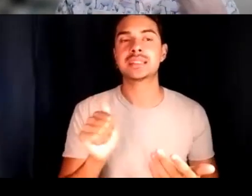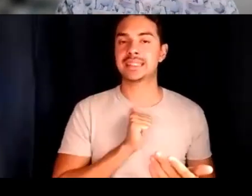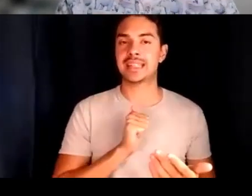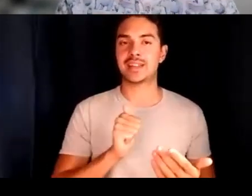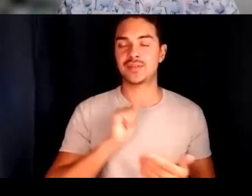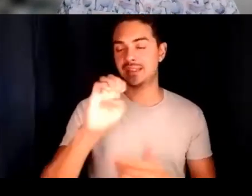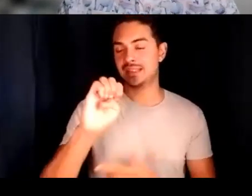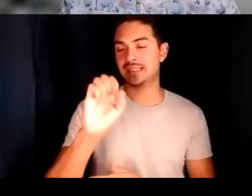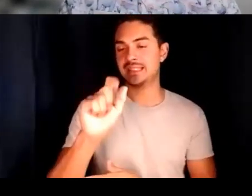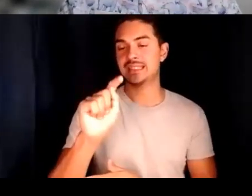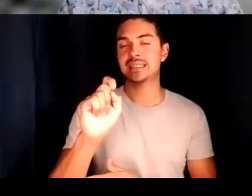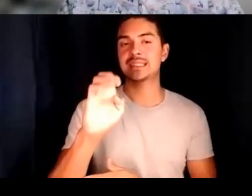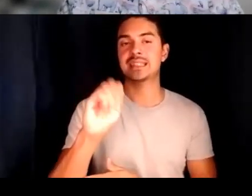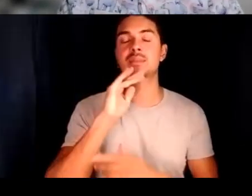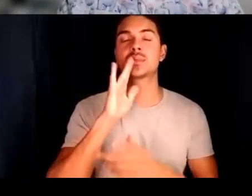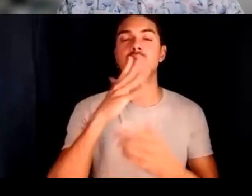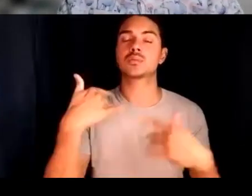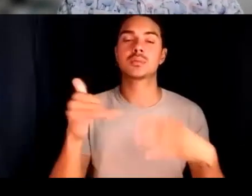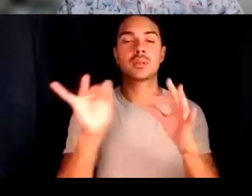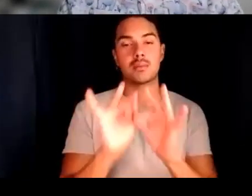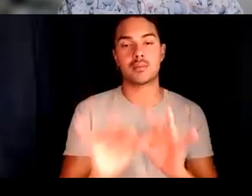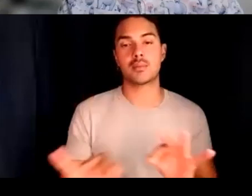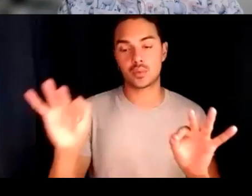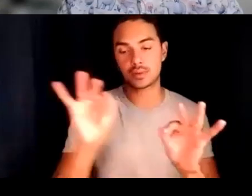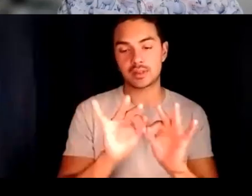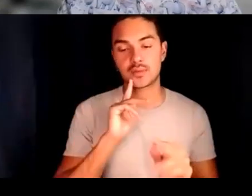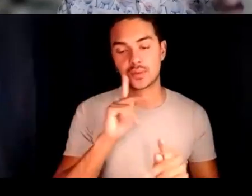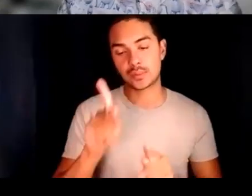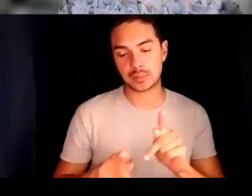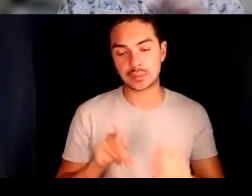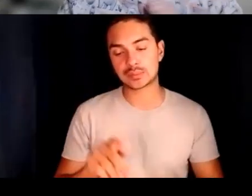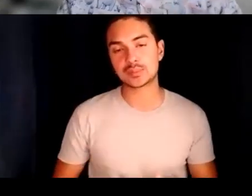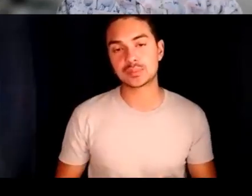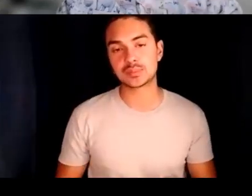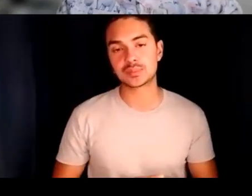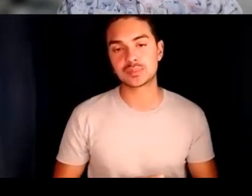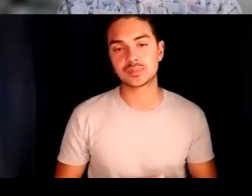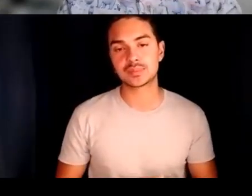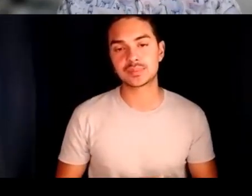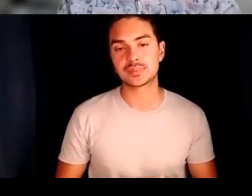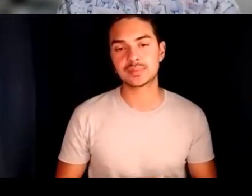can be really important for people. So for those of you curious, then find the research of things.